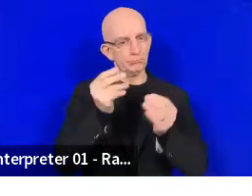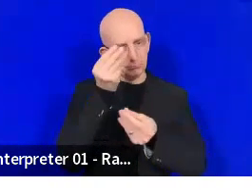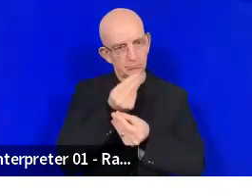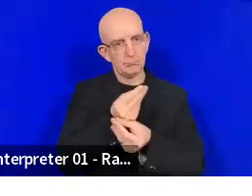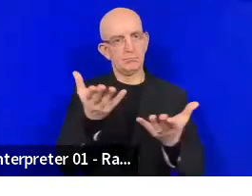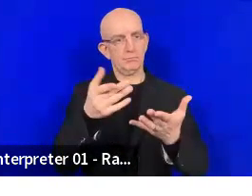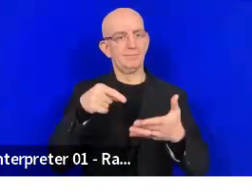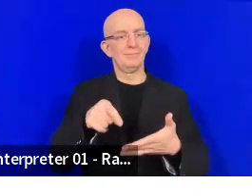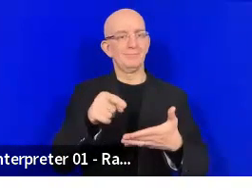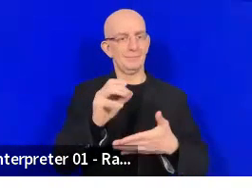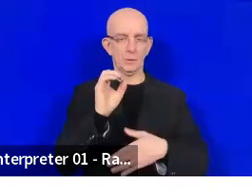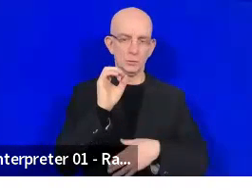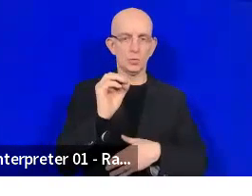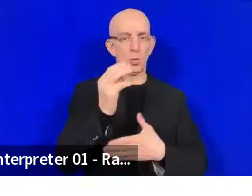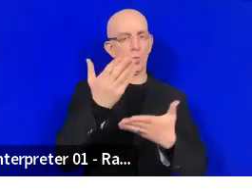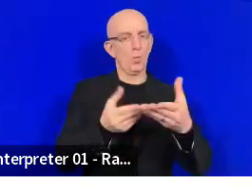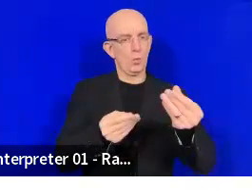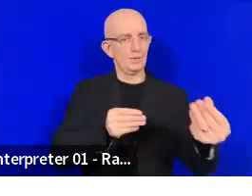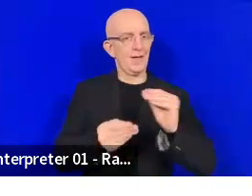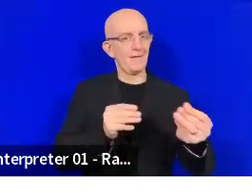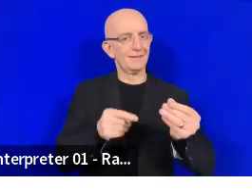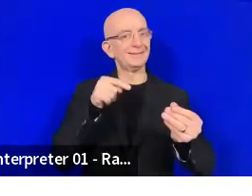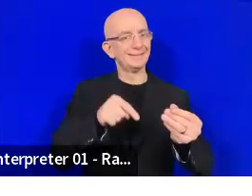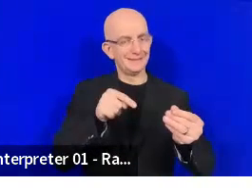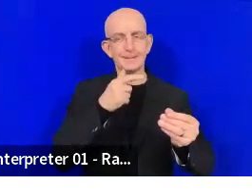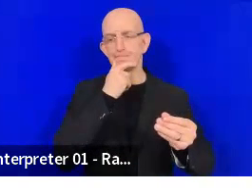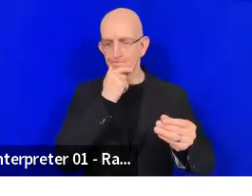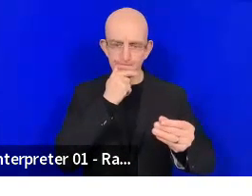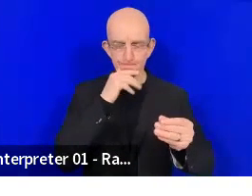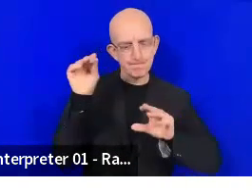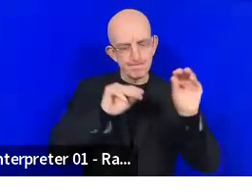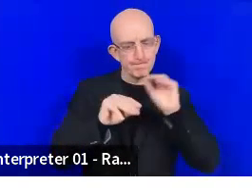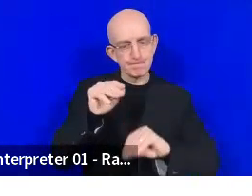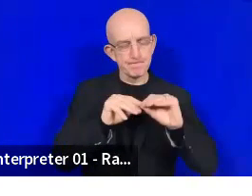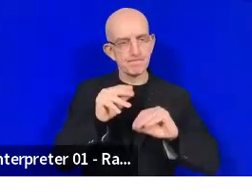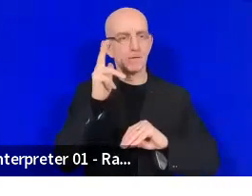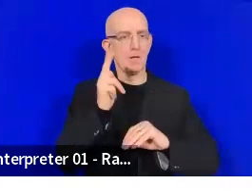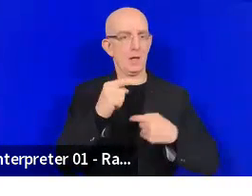Again, you know, this is why we have the Action Agenda, because it allows us, and the presence